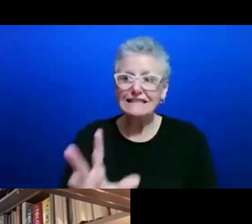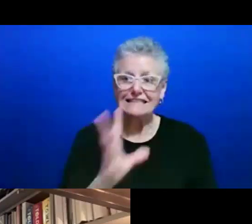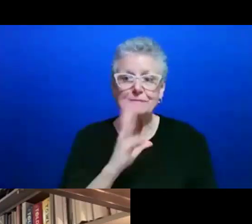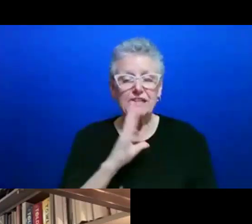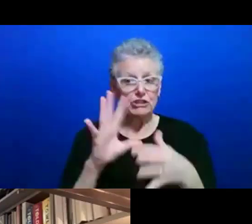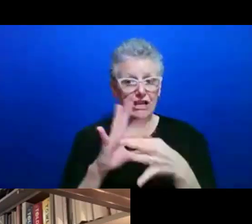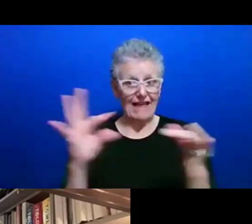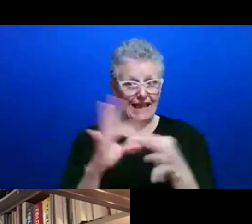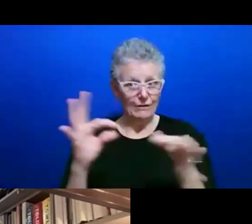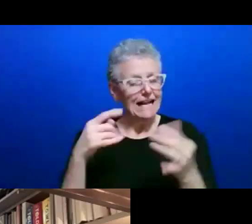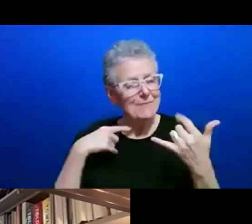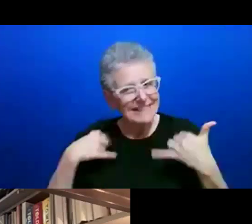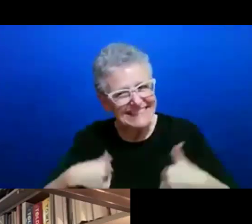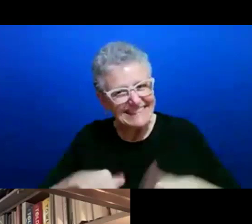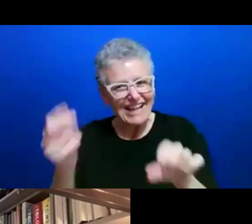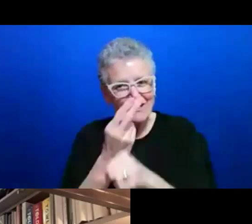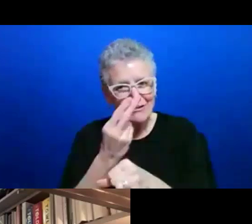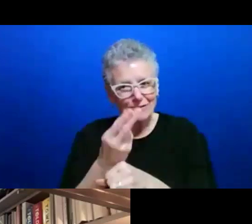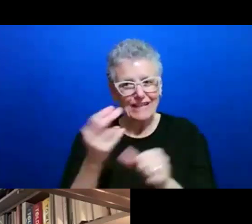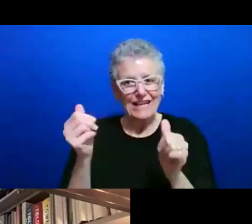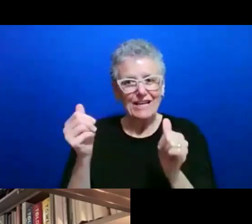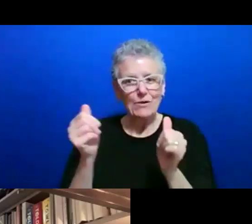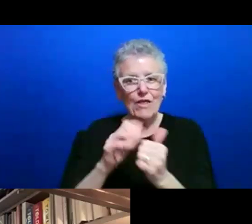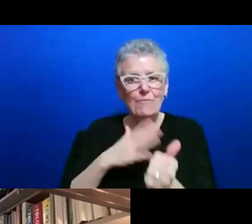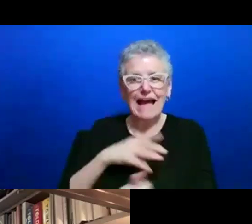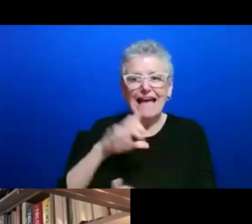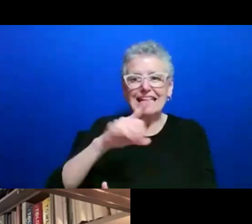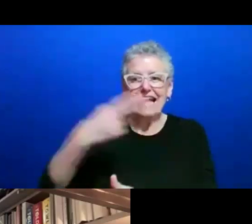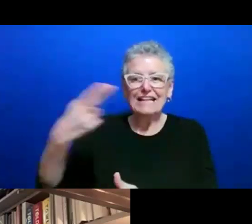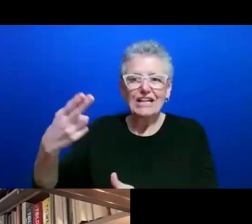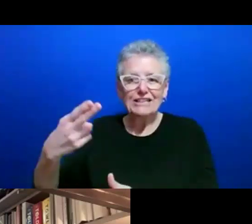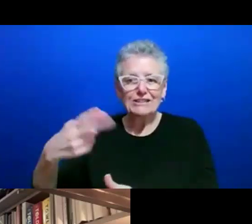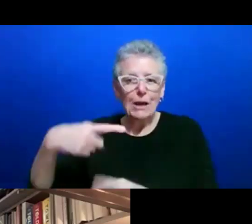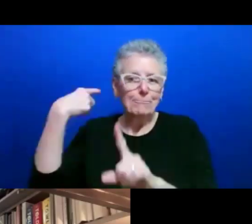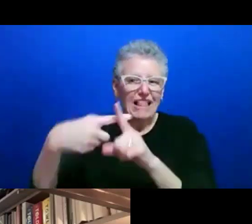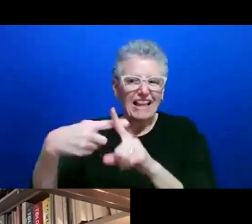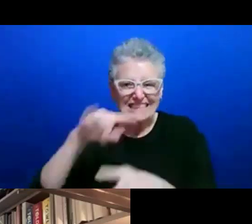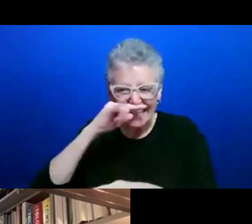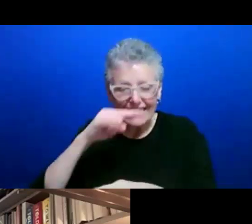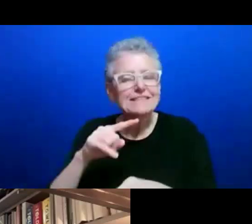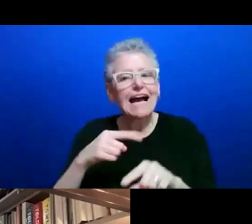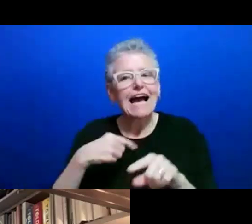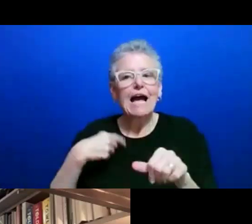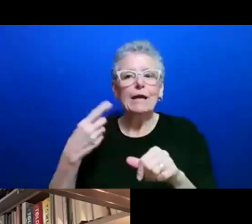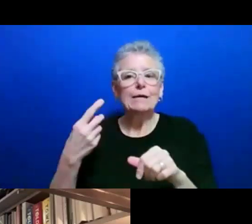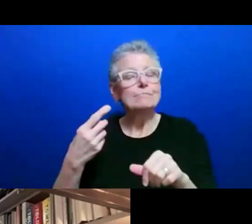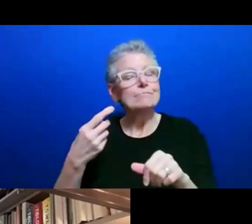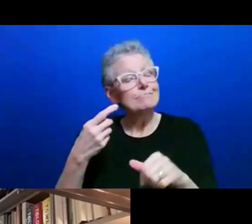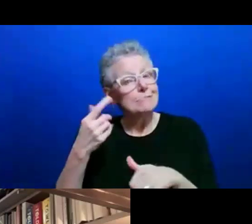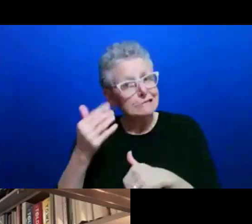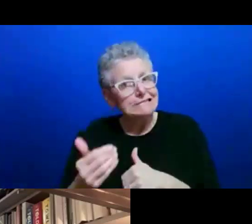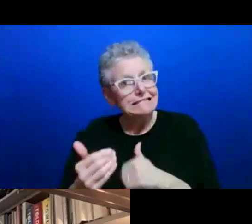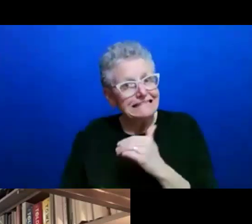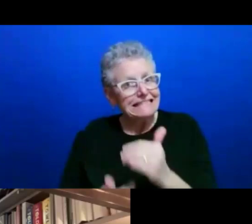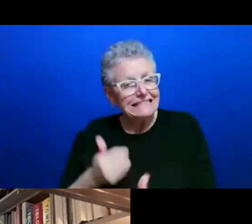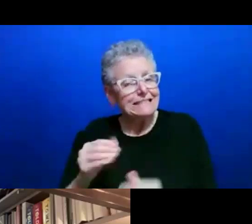and I'm still using that with my DHH+ kiddos. I'm just moving through it a little slower, but that's okay. Just meeting them